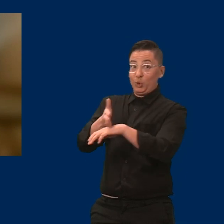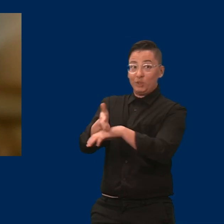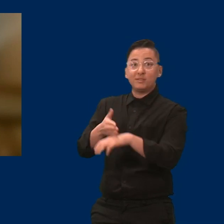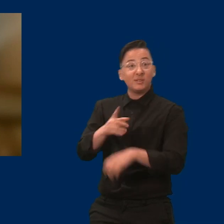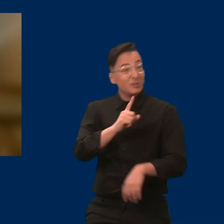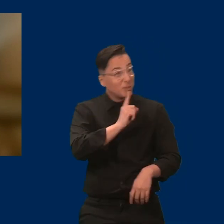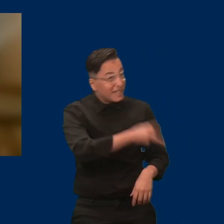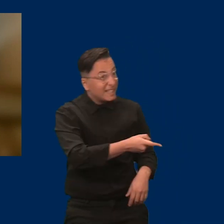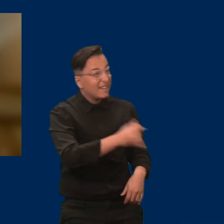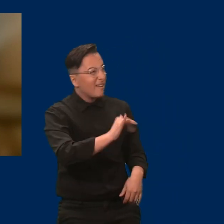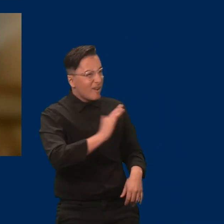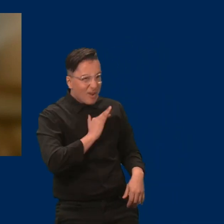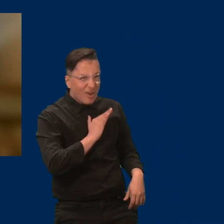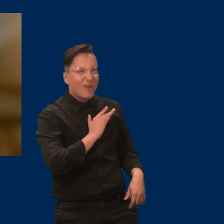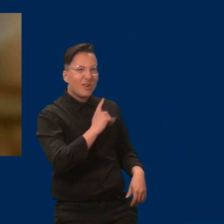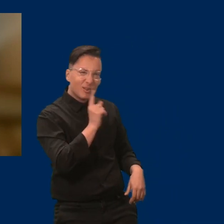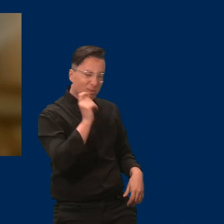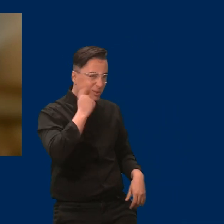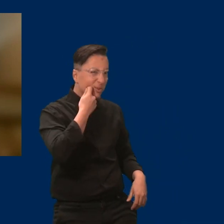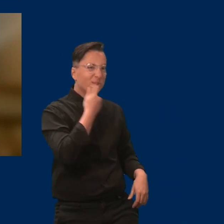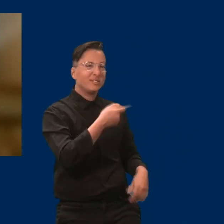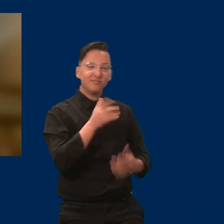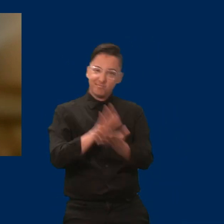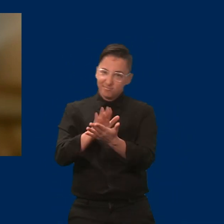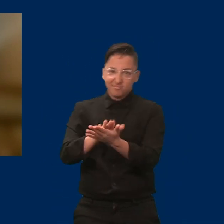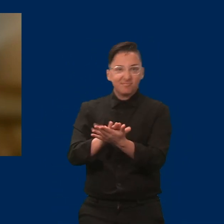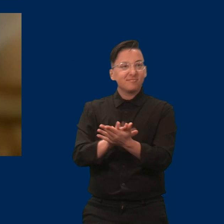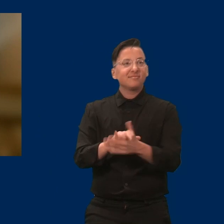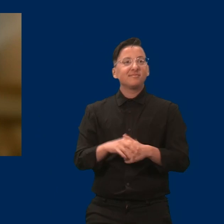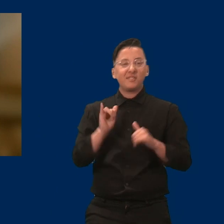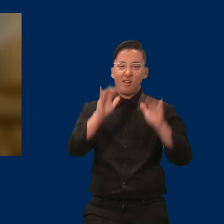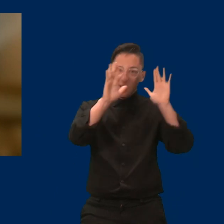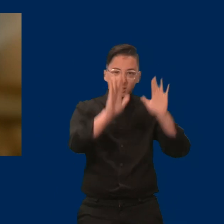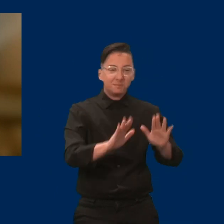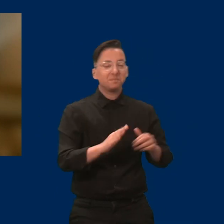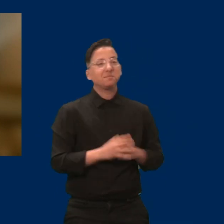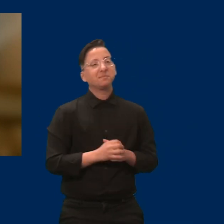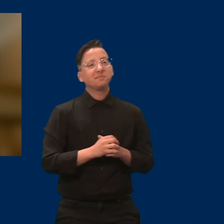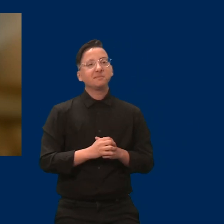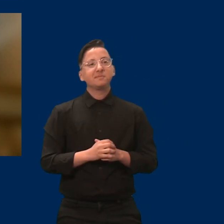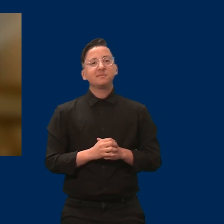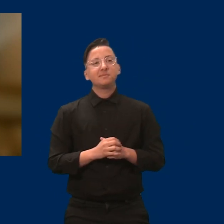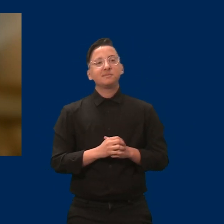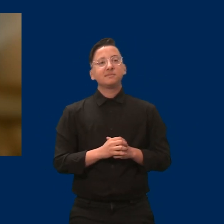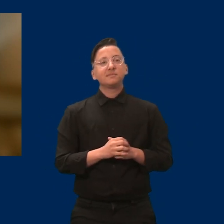Woodworking is amazing. So that's something I couldn't do. You have to have like time, patience,